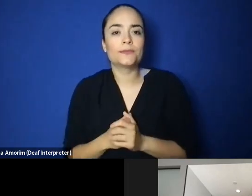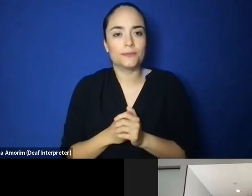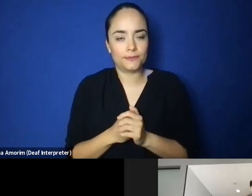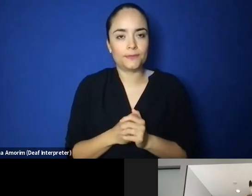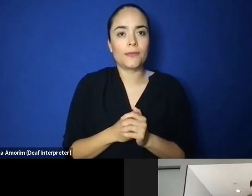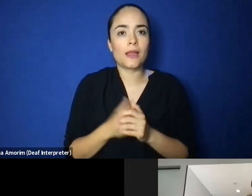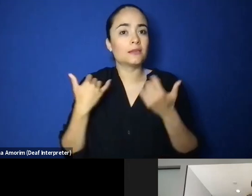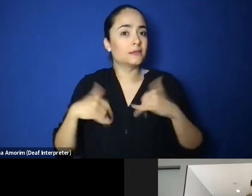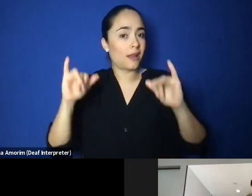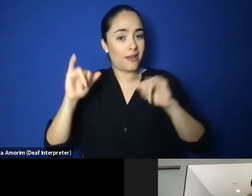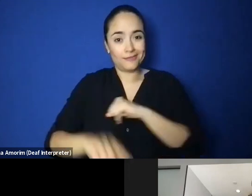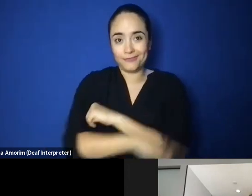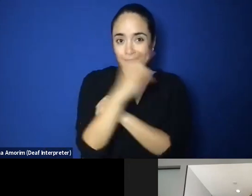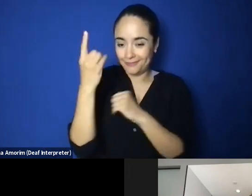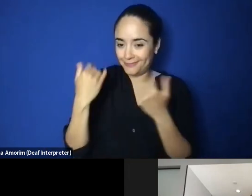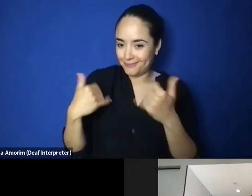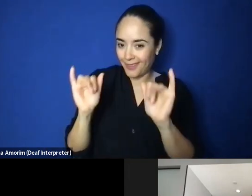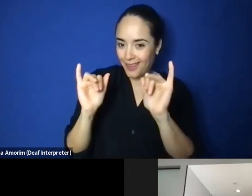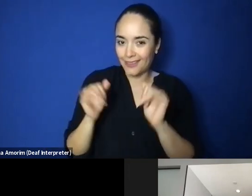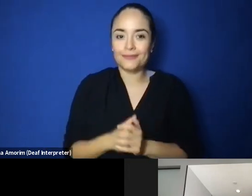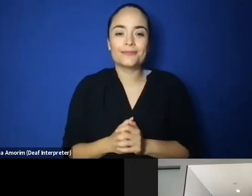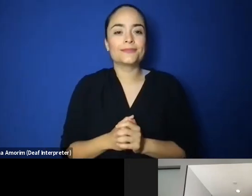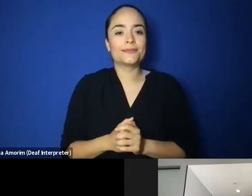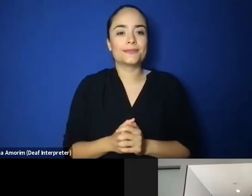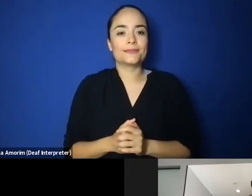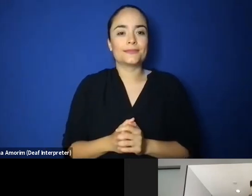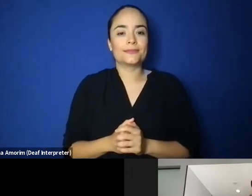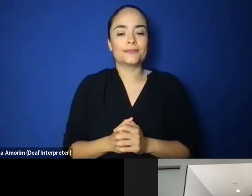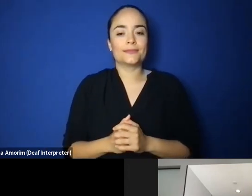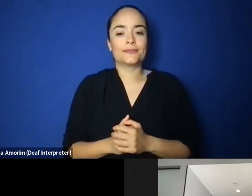So sometimes when, I don't know if anyone's seen that tall grass growing, you don't see it